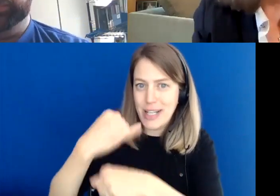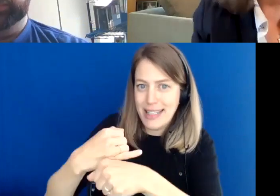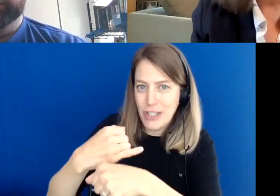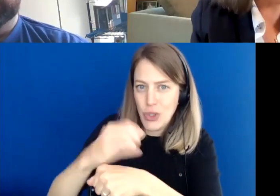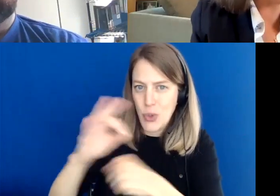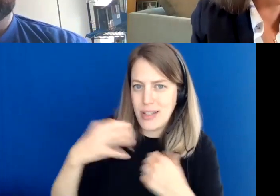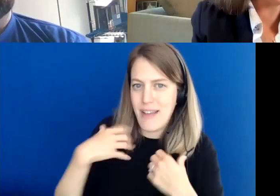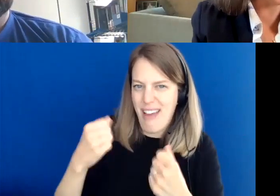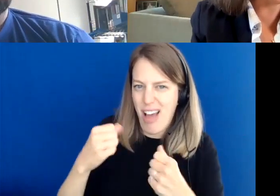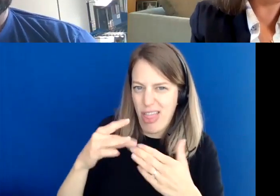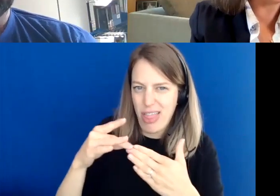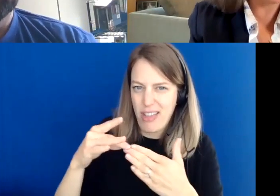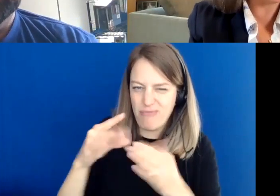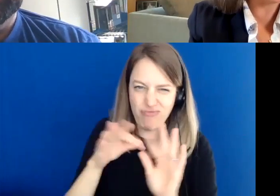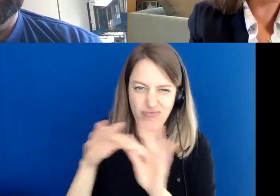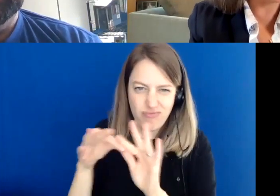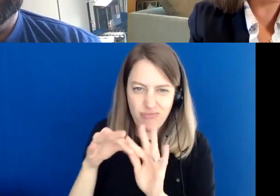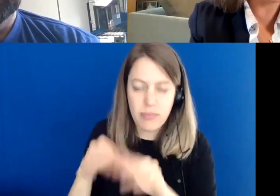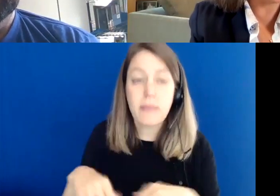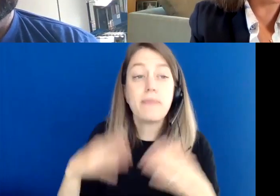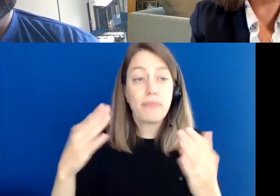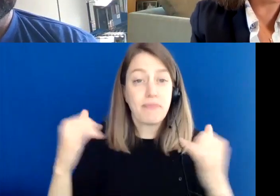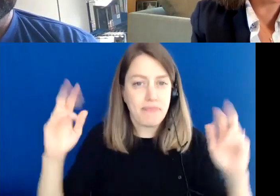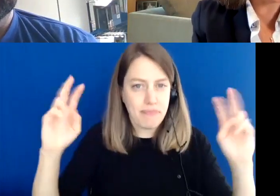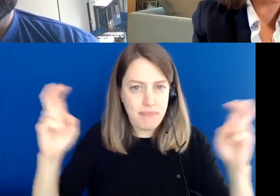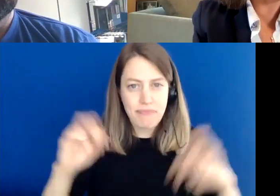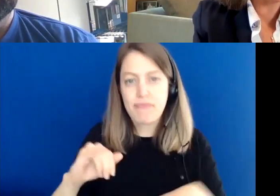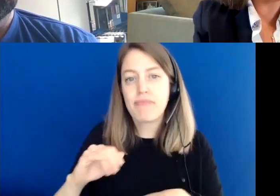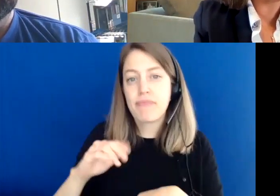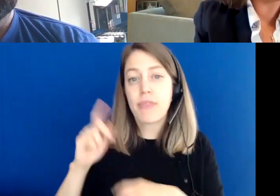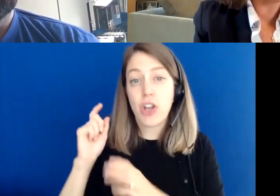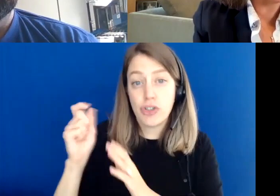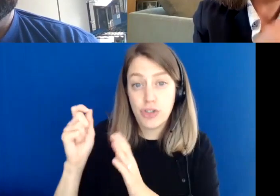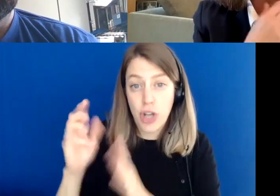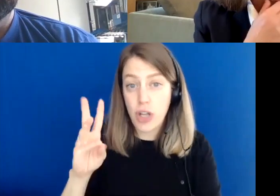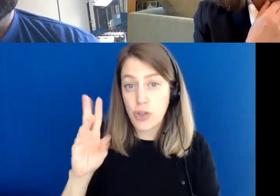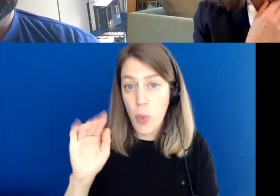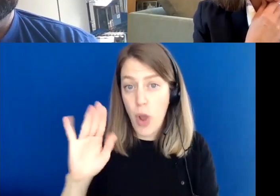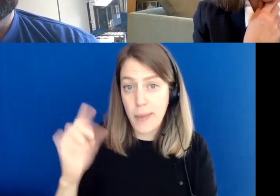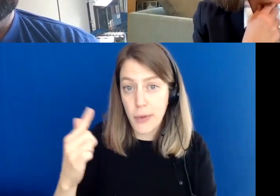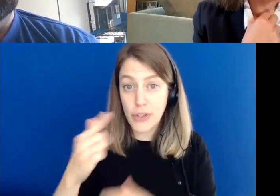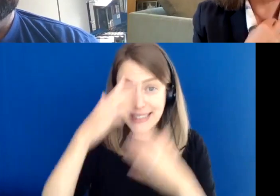"Judge Rotenberg's decision against Mary Kay Leonard and the Office for Children stunned